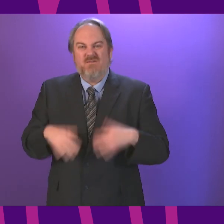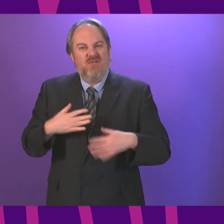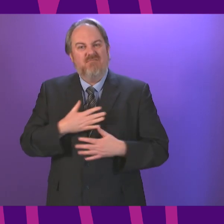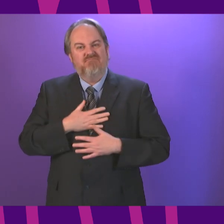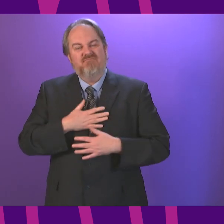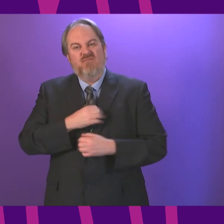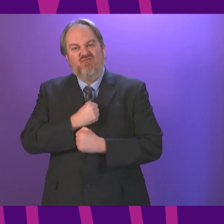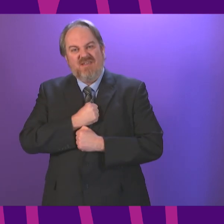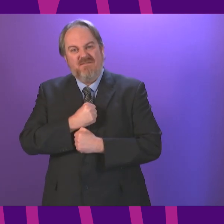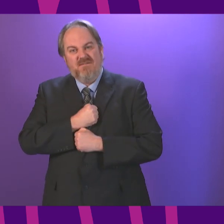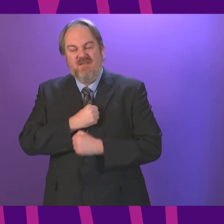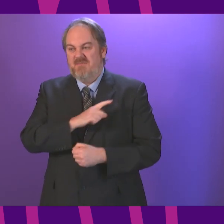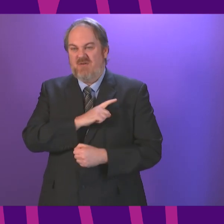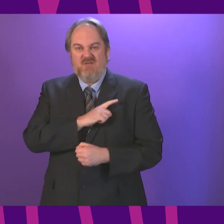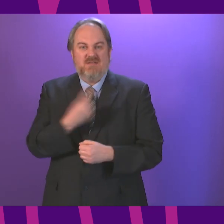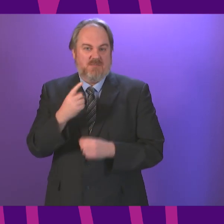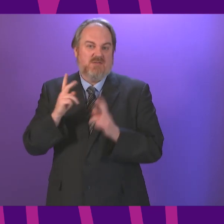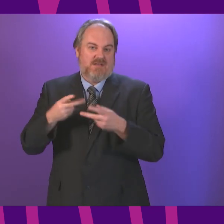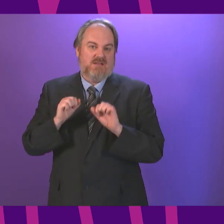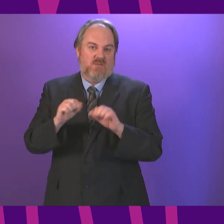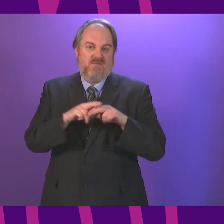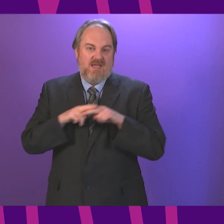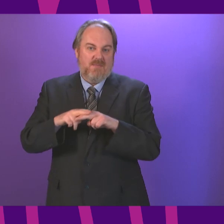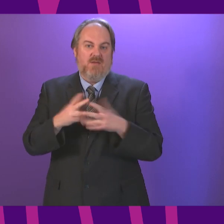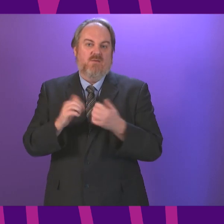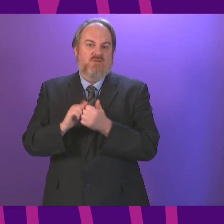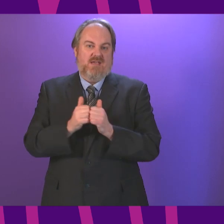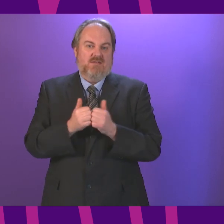I will also quickly provide an update on the vaccination programme. As of this morning,